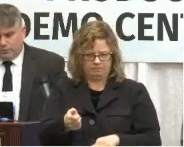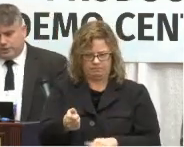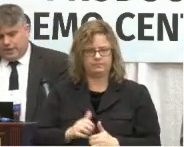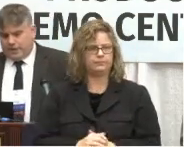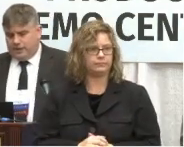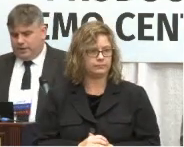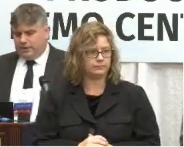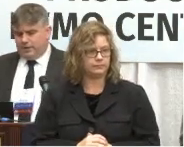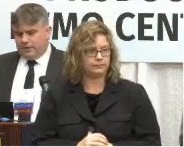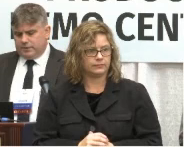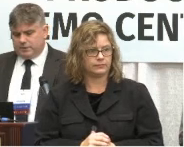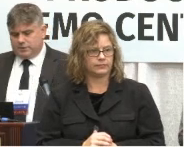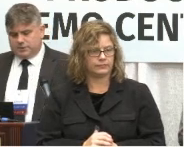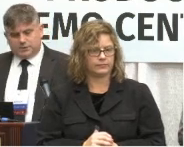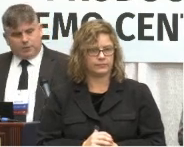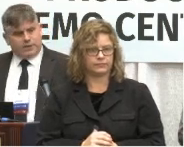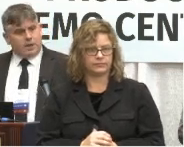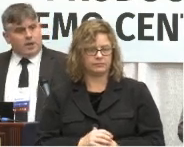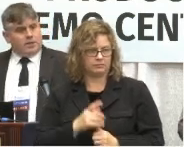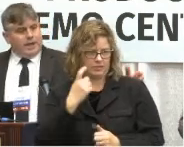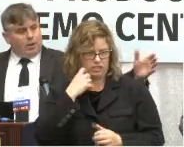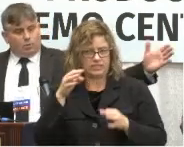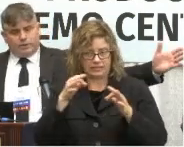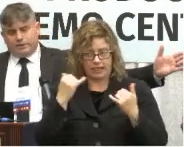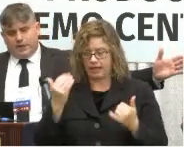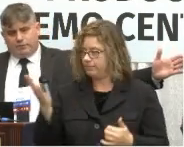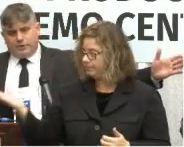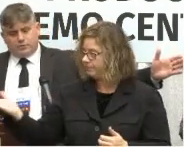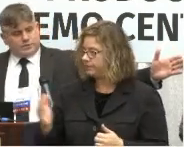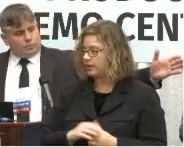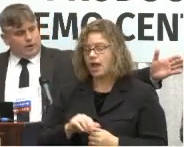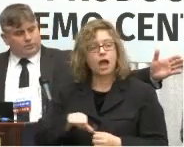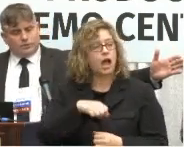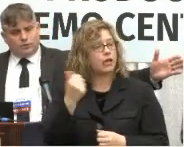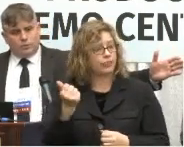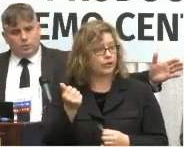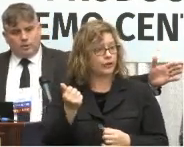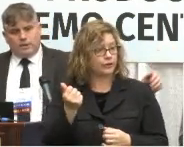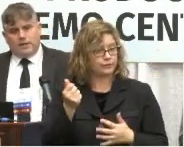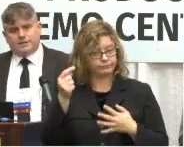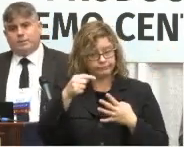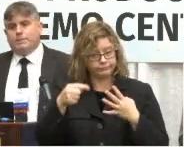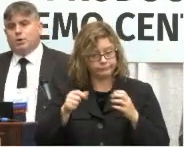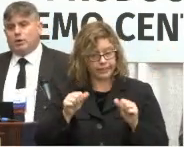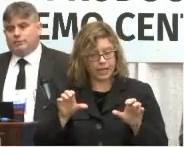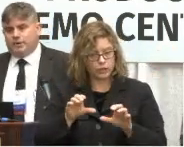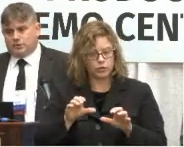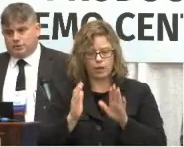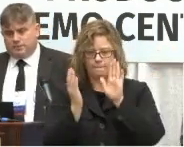which I just explained. Now one of the other features that we're able to do is a mirroring function.